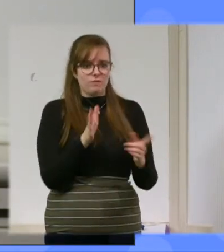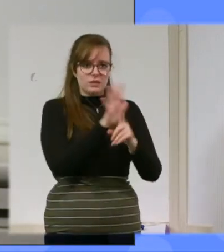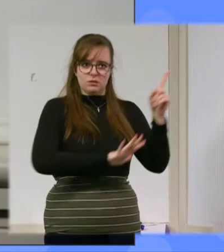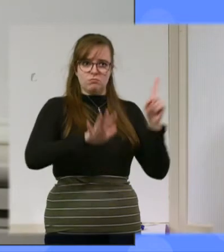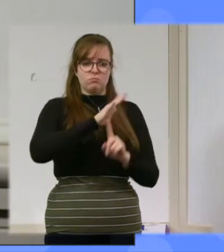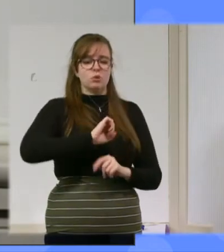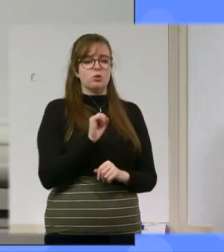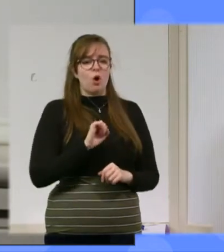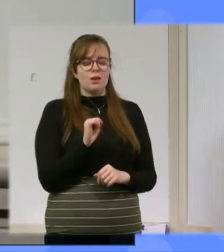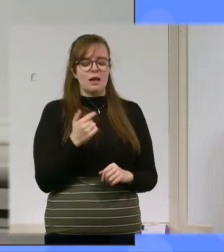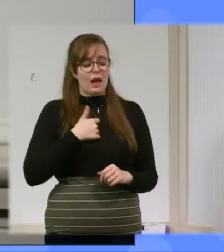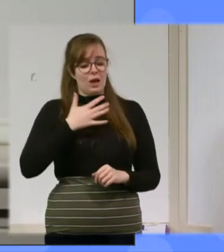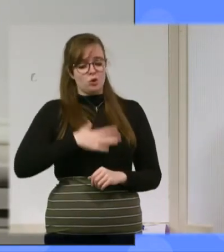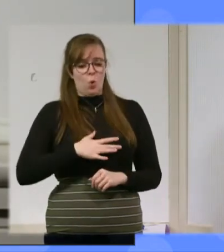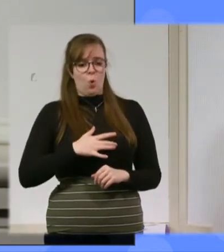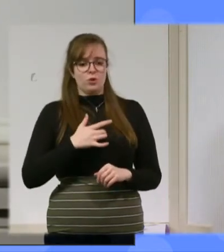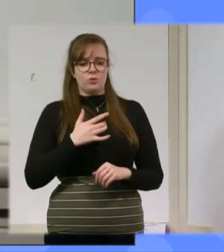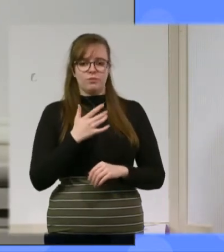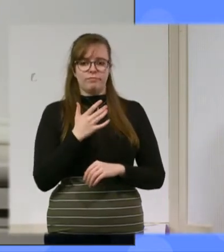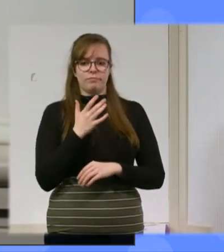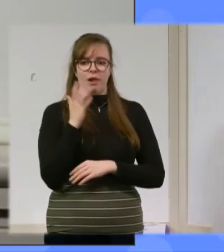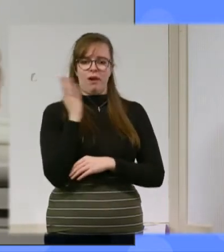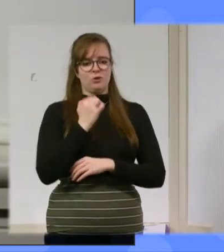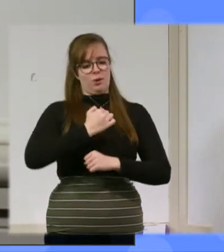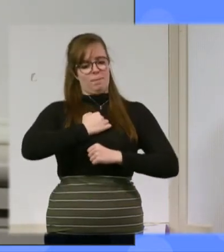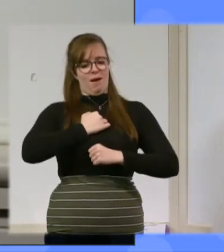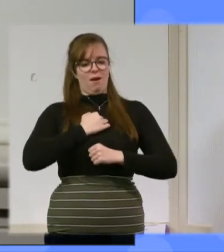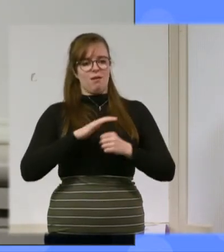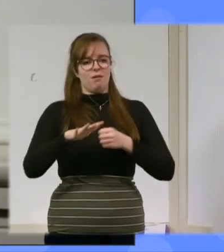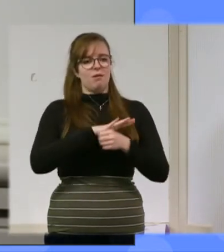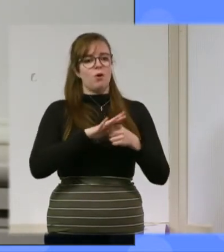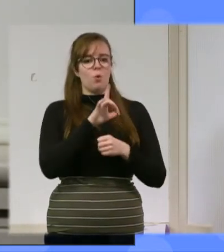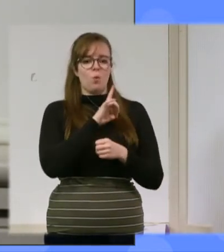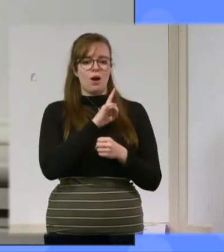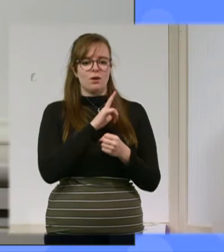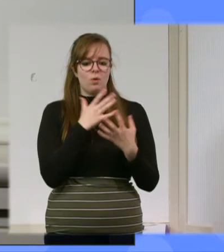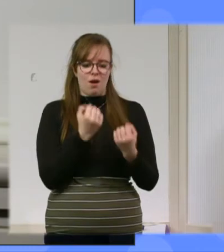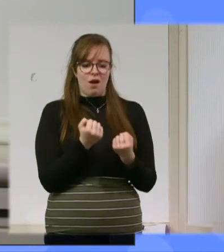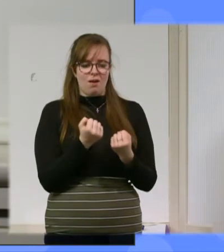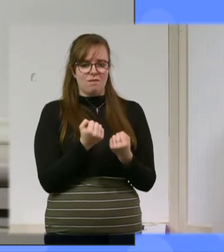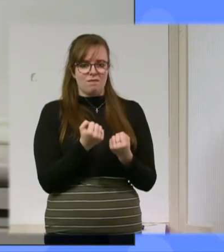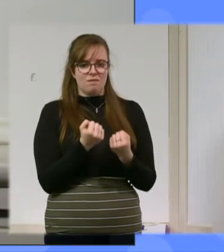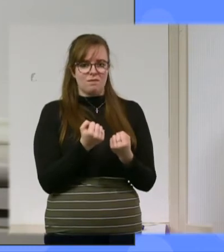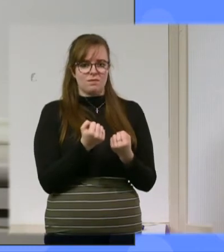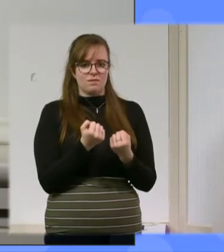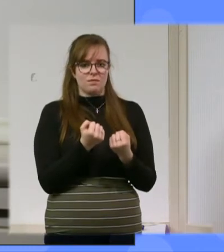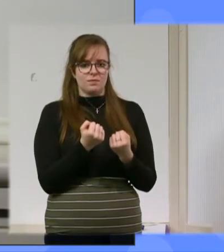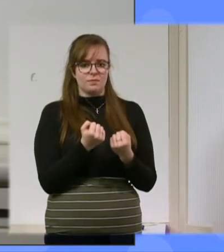I don't want to sit here and kind of let you my party's position because we will have will of sleepy pudding through an offering at the next parliamentary